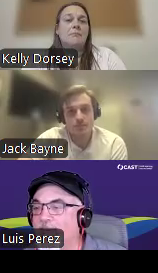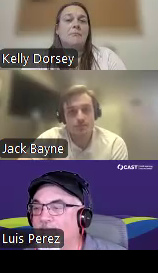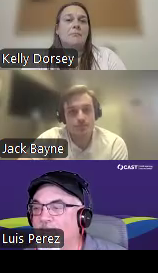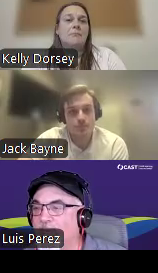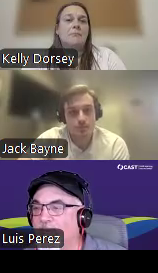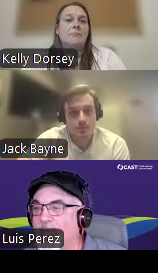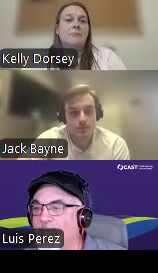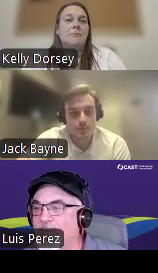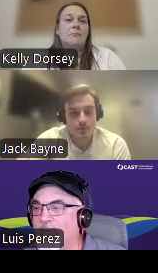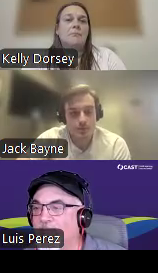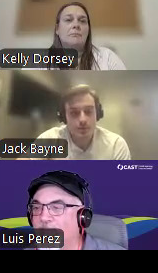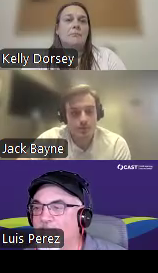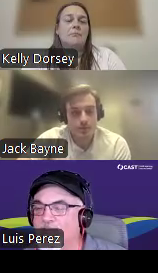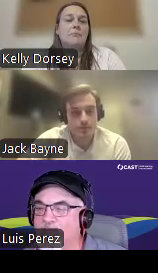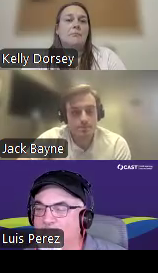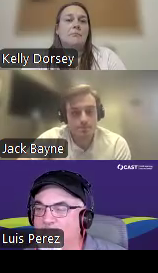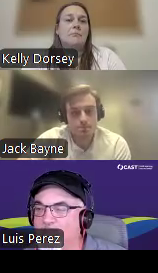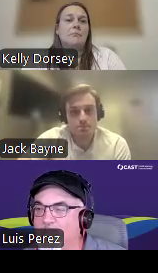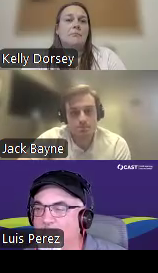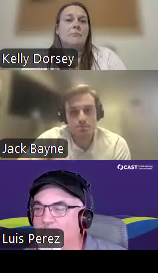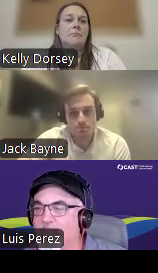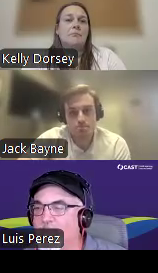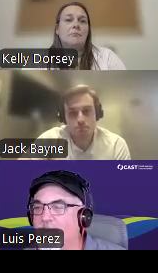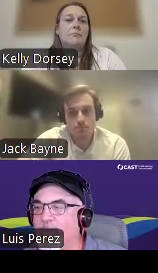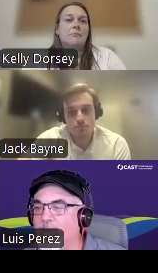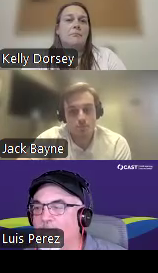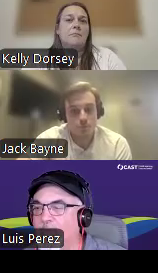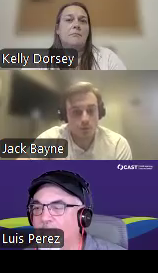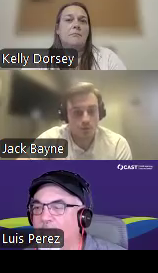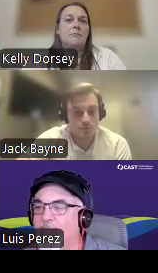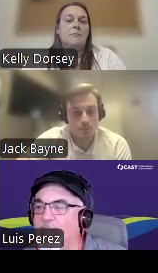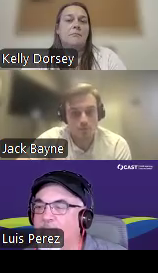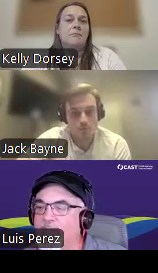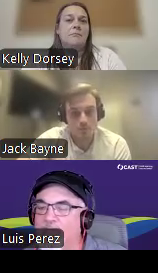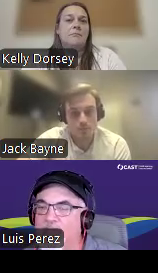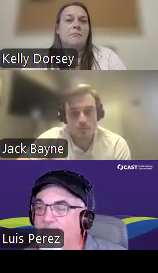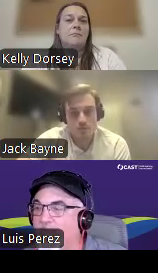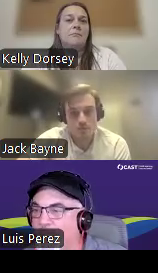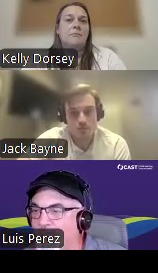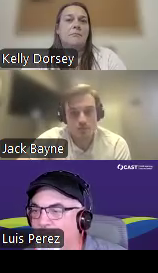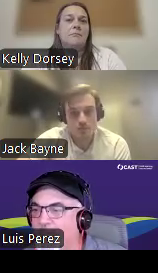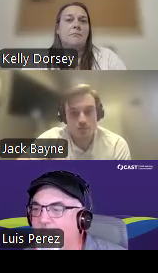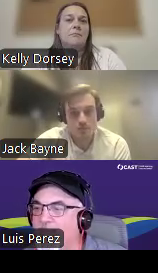By marginalized communities, communities of people with disabilities or those who live in poverty and